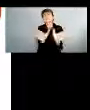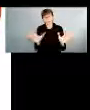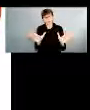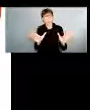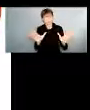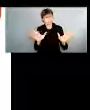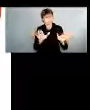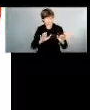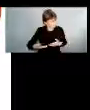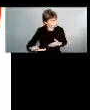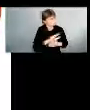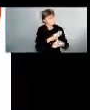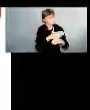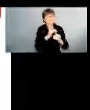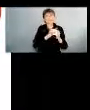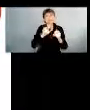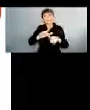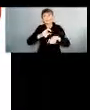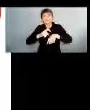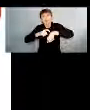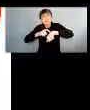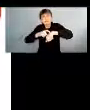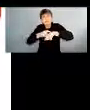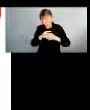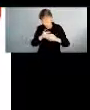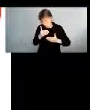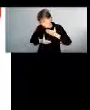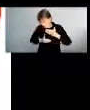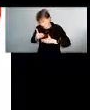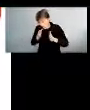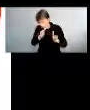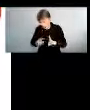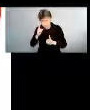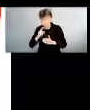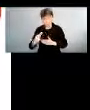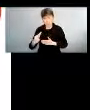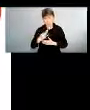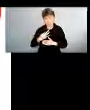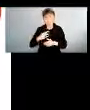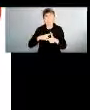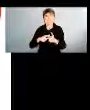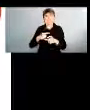timeline and goals for this application, then the Create & Develop stream might be the best